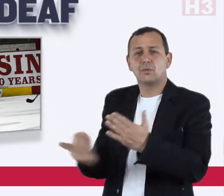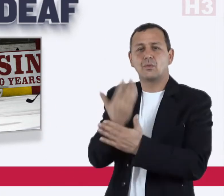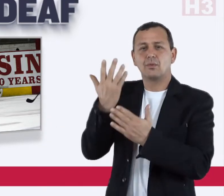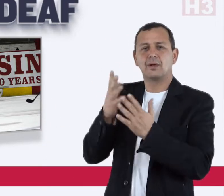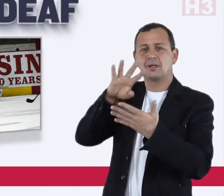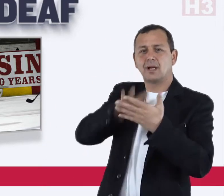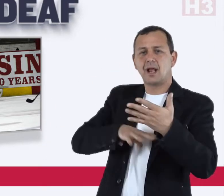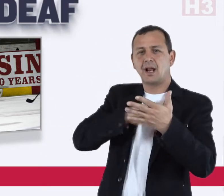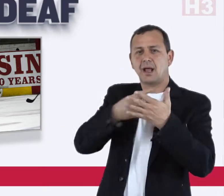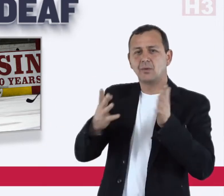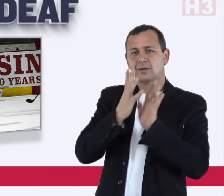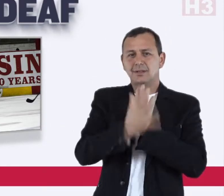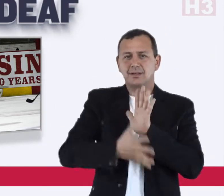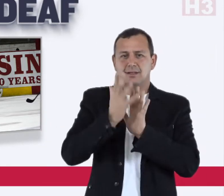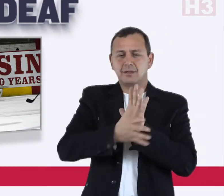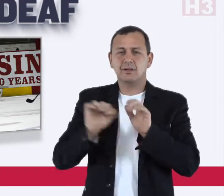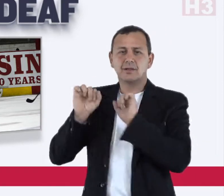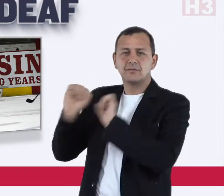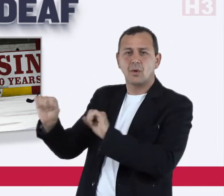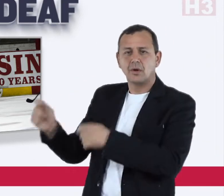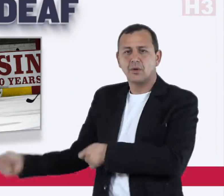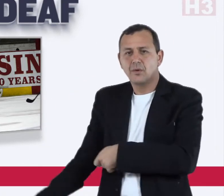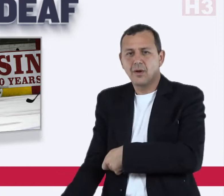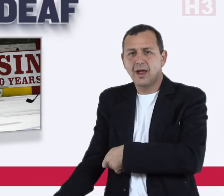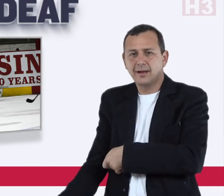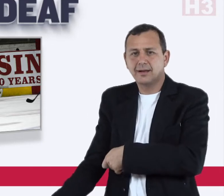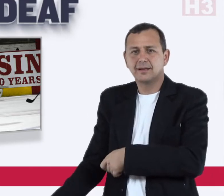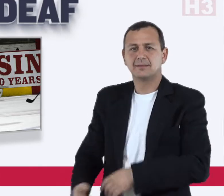a new sign language for hockey.